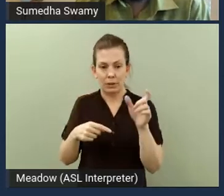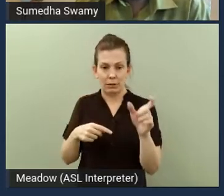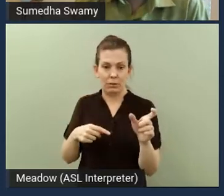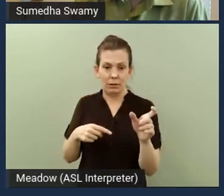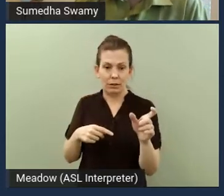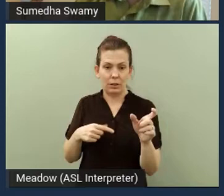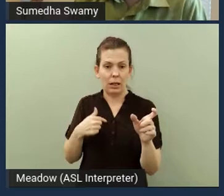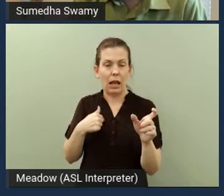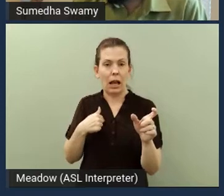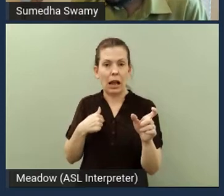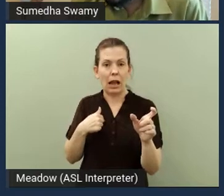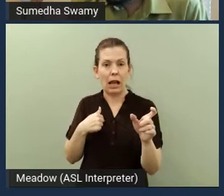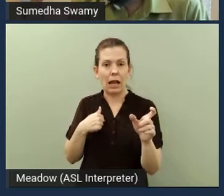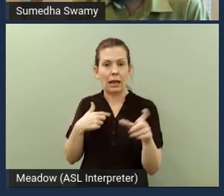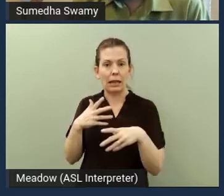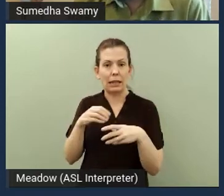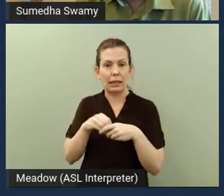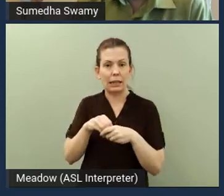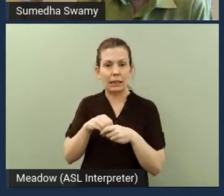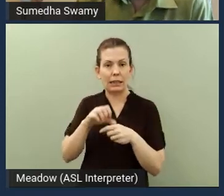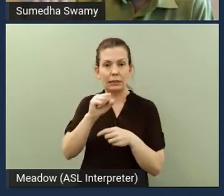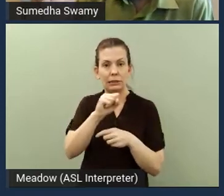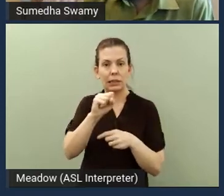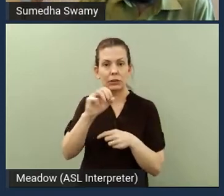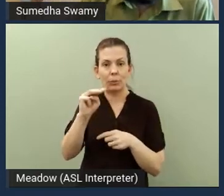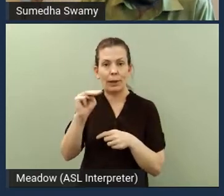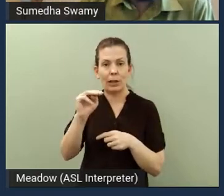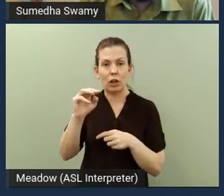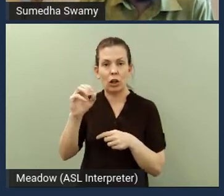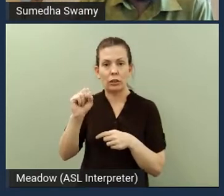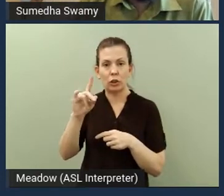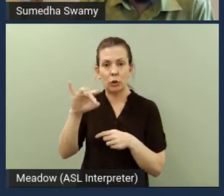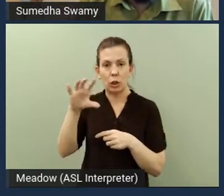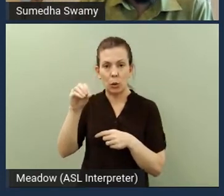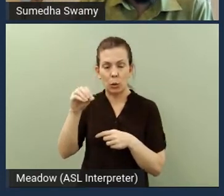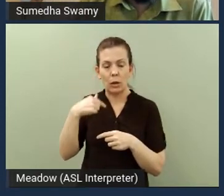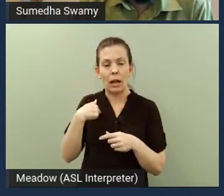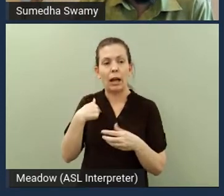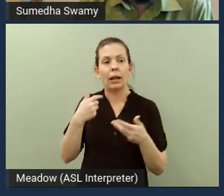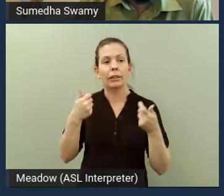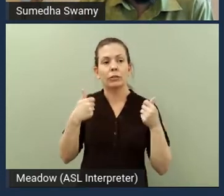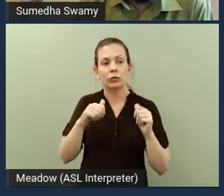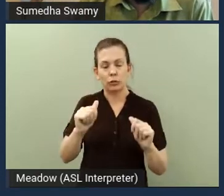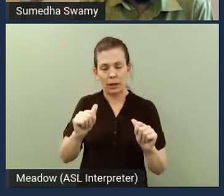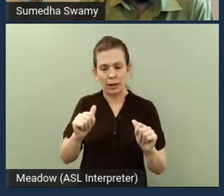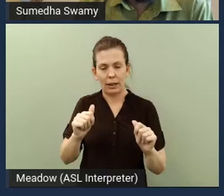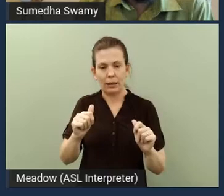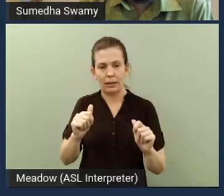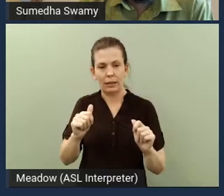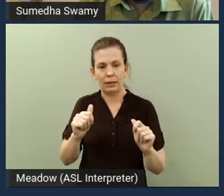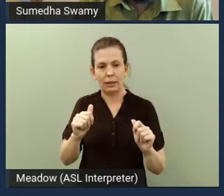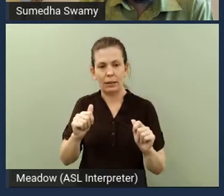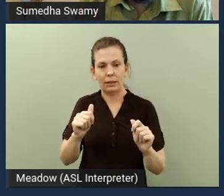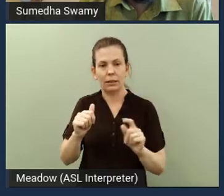I am in SageMaker Studio. And when I actually try to put these commands